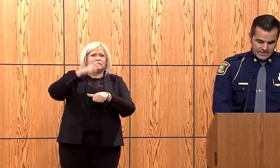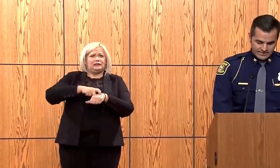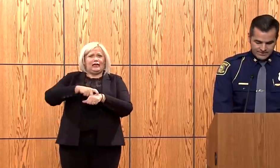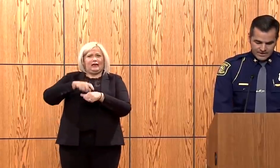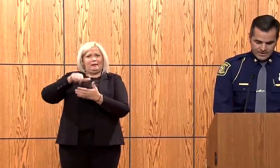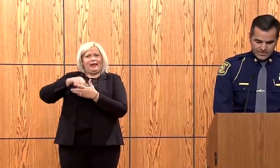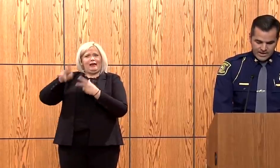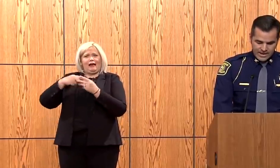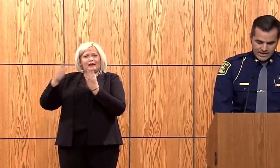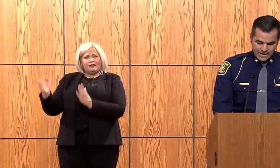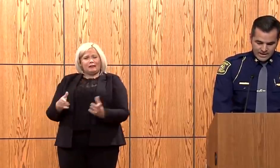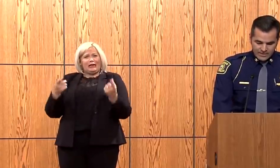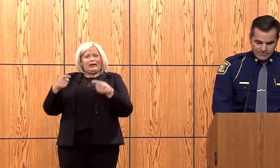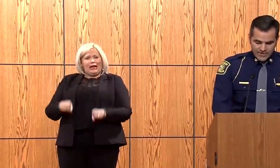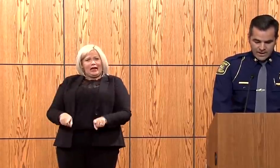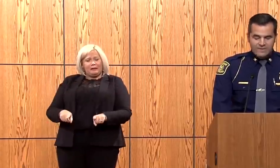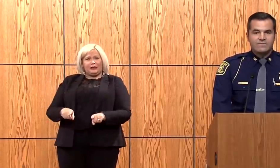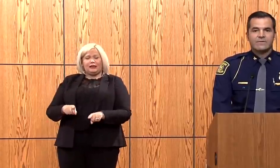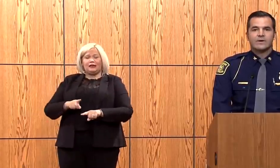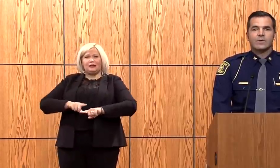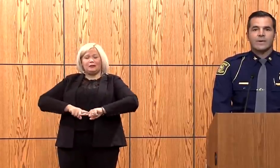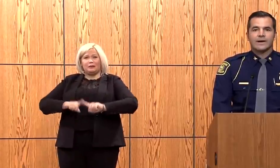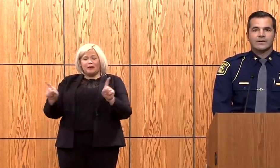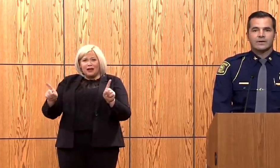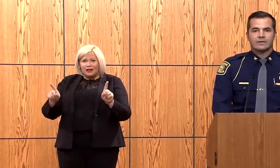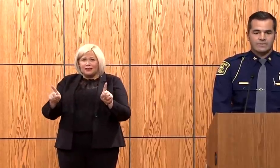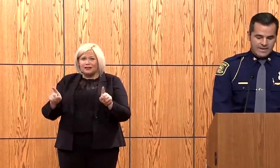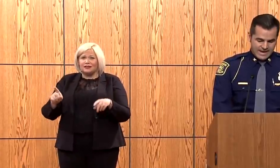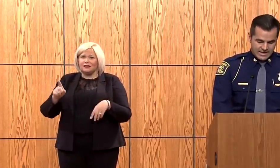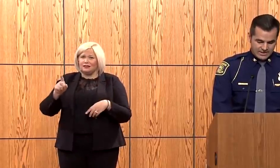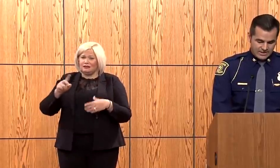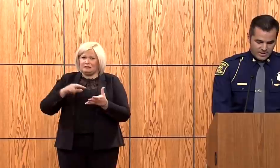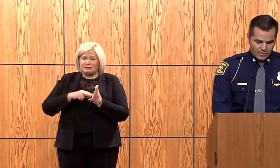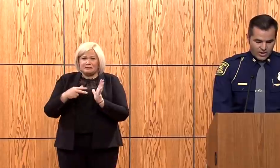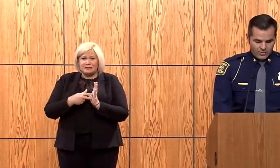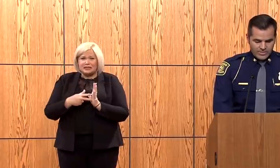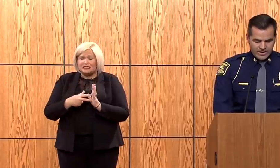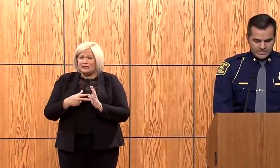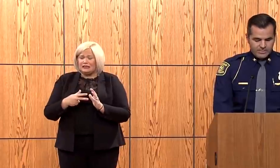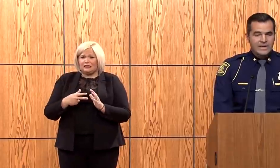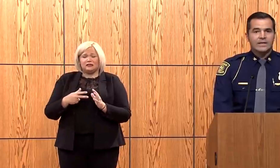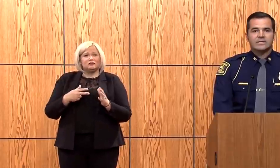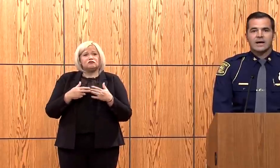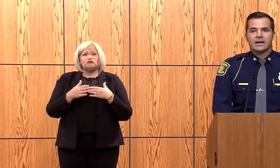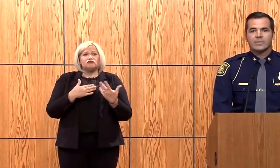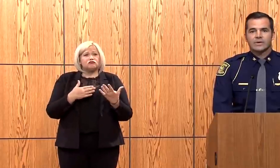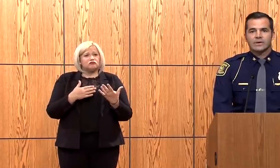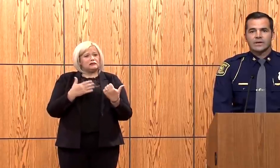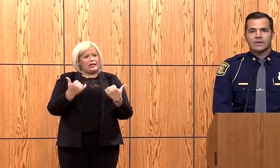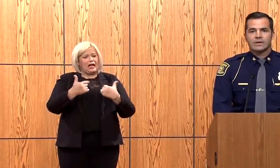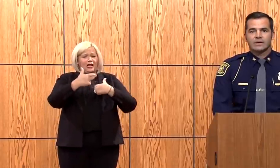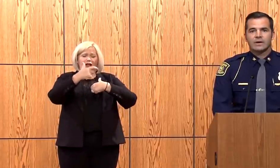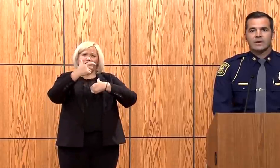THINK THAT THE NATURE OF THIS CASE IS RATHER UNPRECEDENTED. CASE IS RATHER UNPRECEDENTED. BUT IT DOES SEND A VERY VIVID